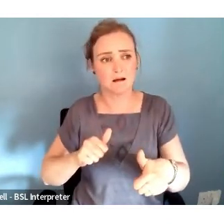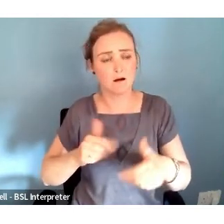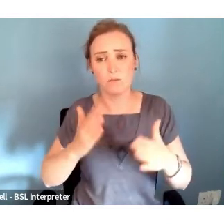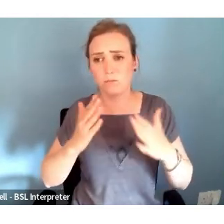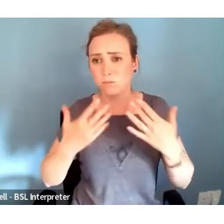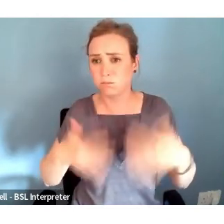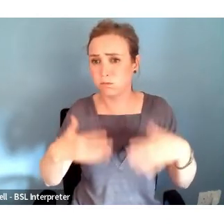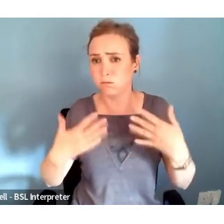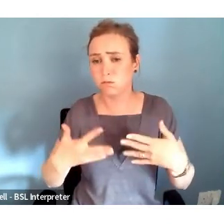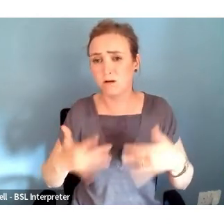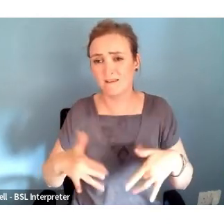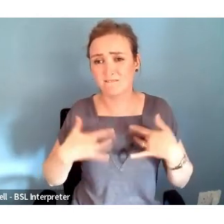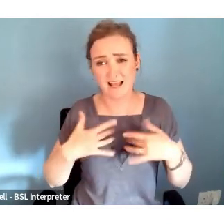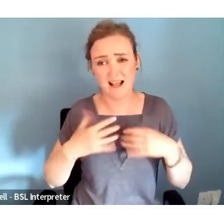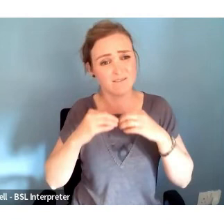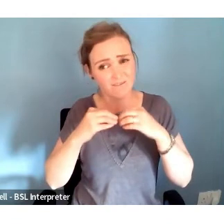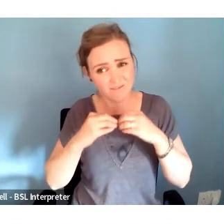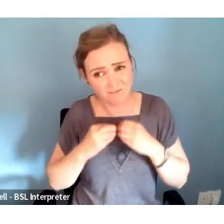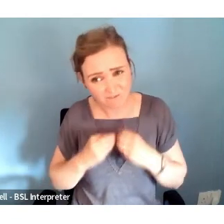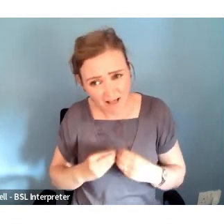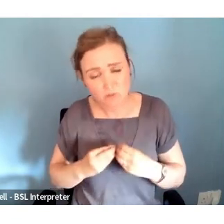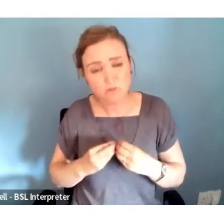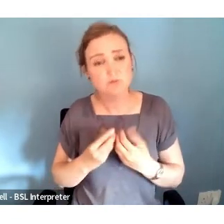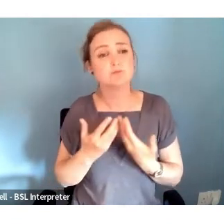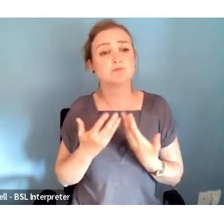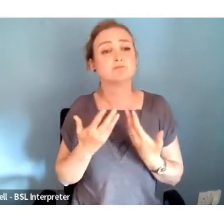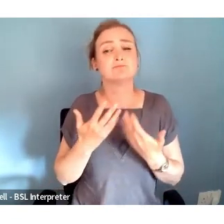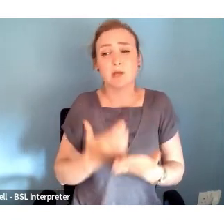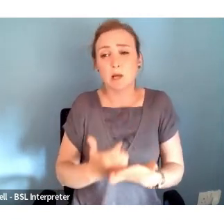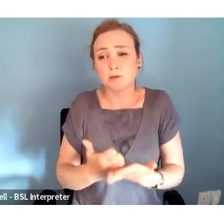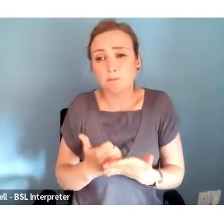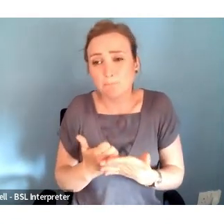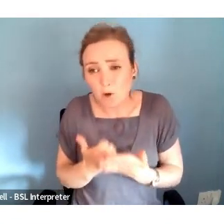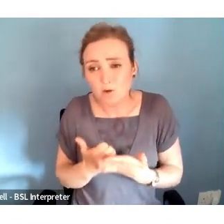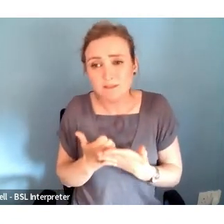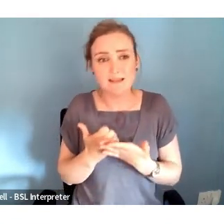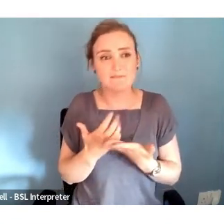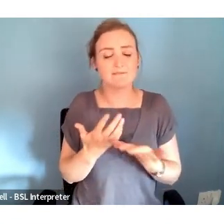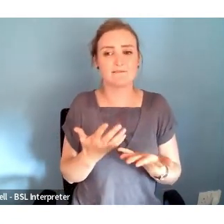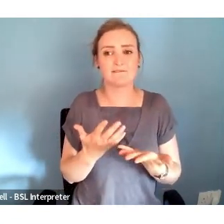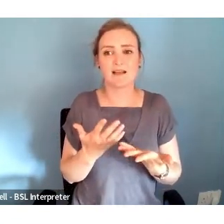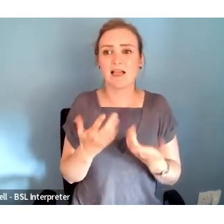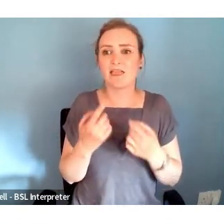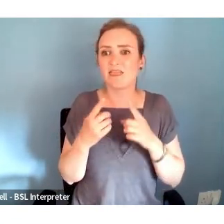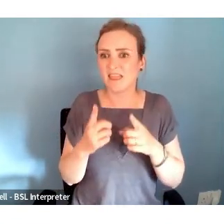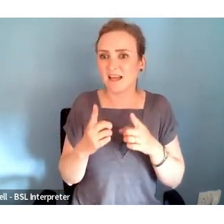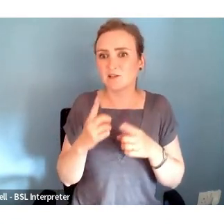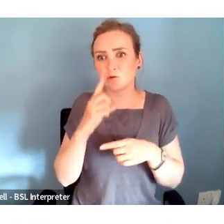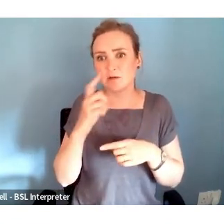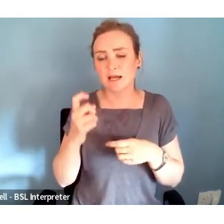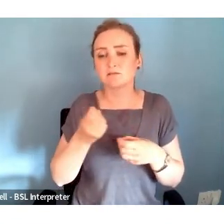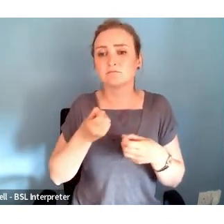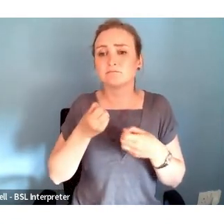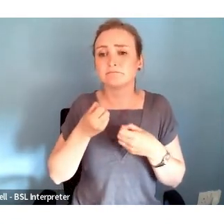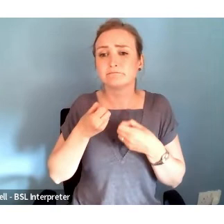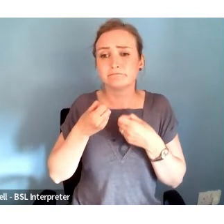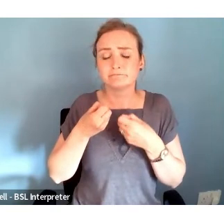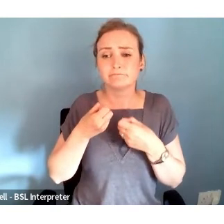, thriving within the organisation, it's really good to get their stories. Now, not everybody wants to be a